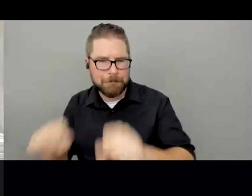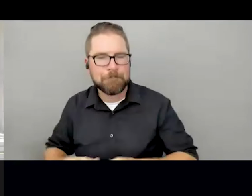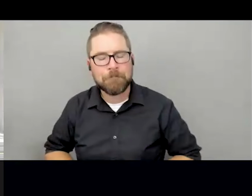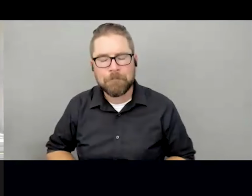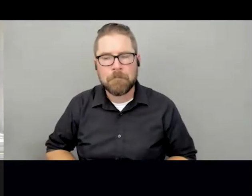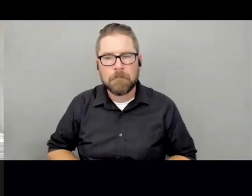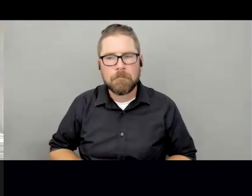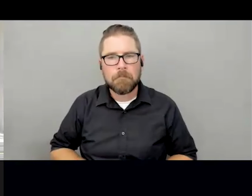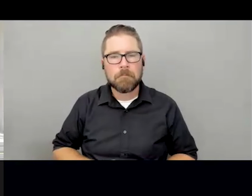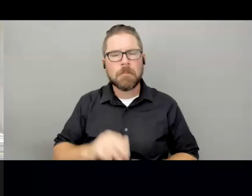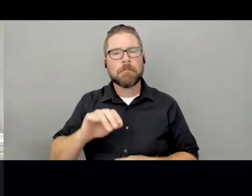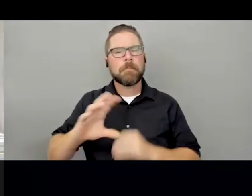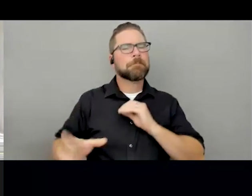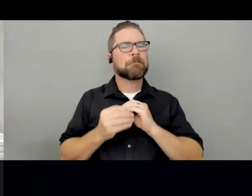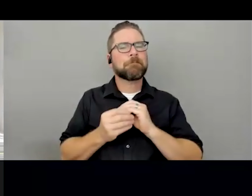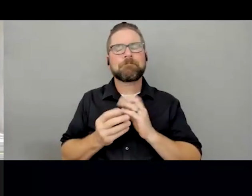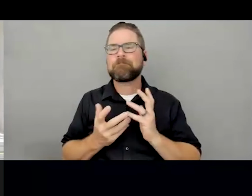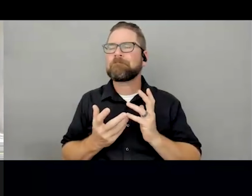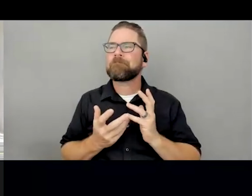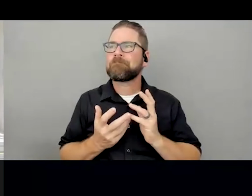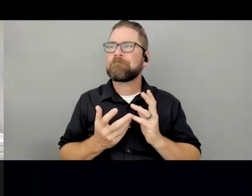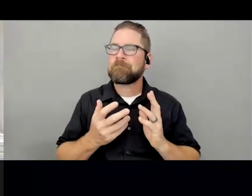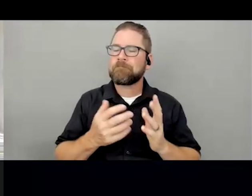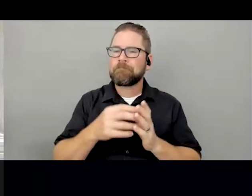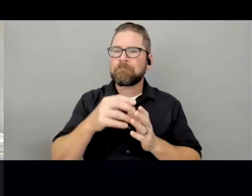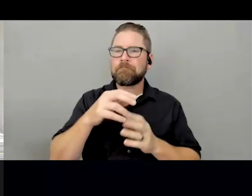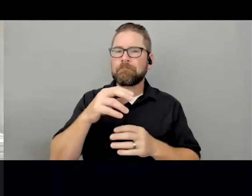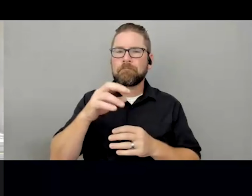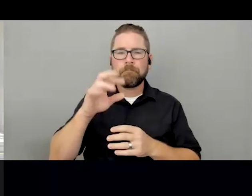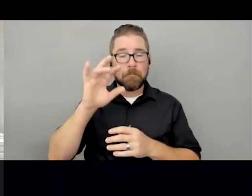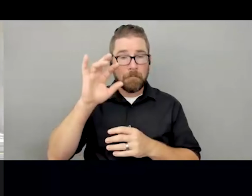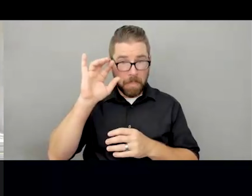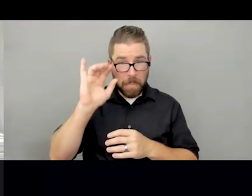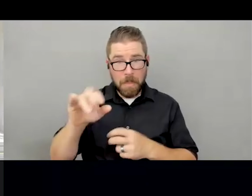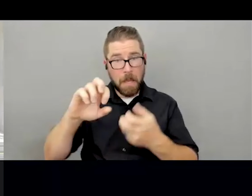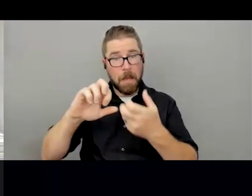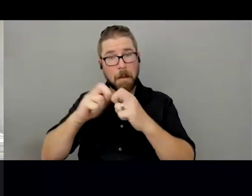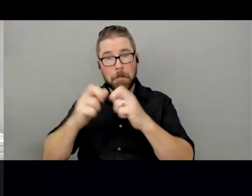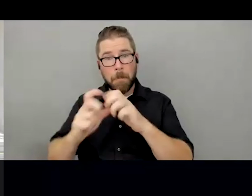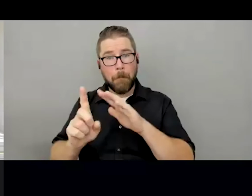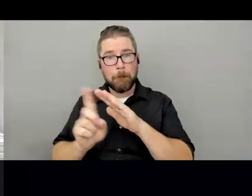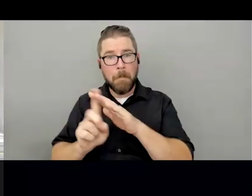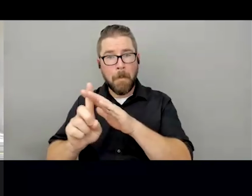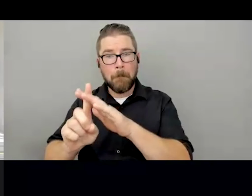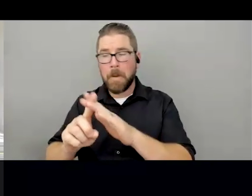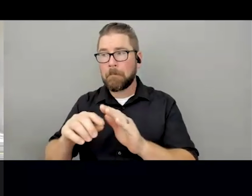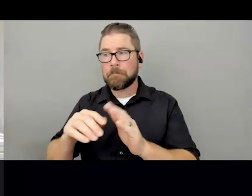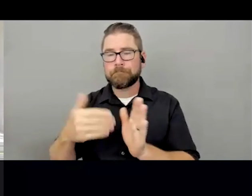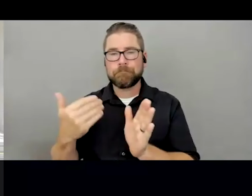is that's a common issue or concern for instructors, like closing the loop. Right.